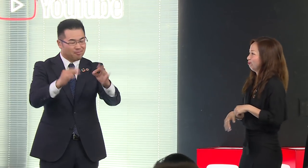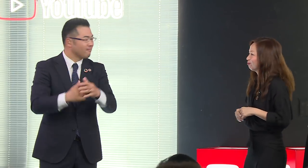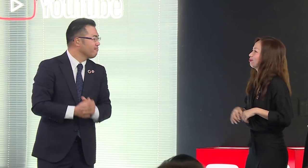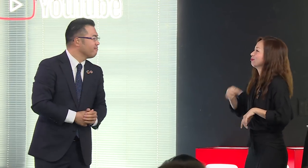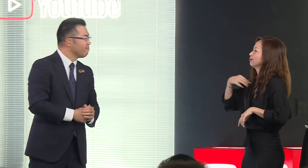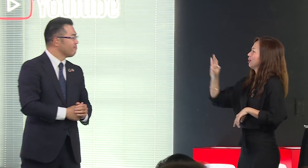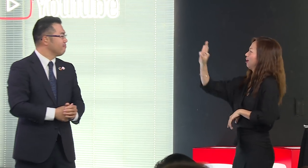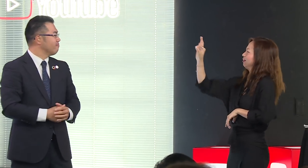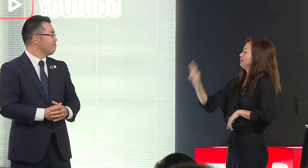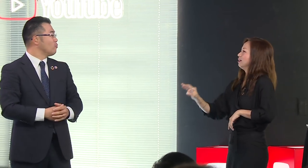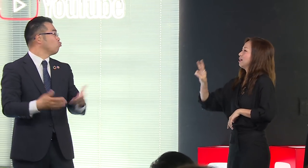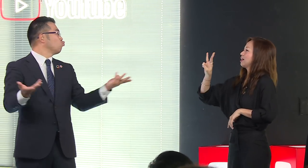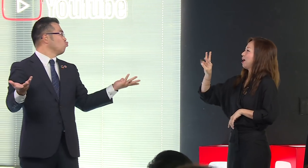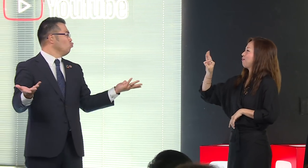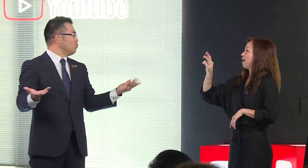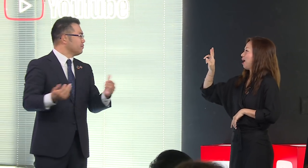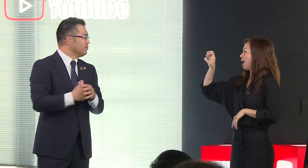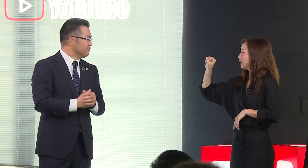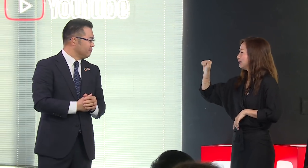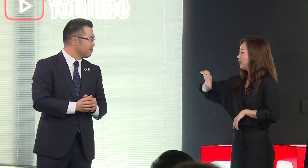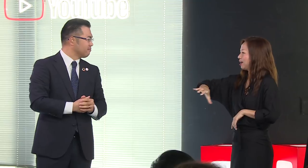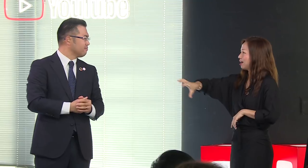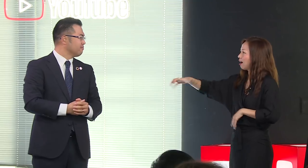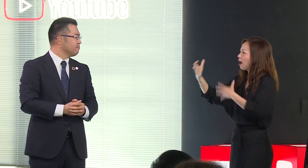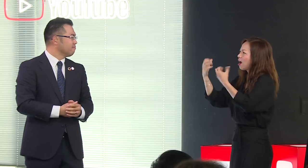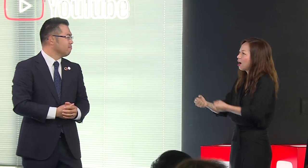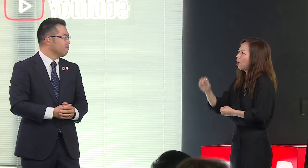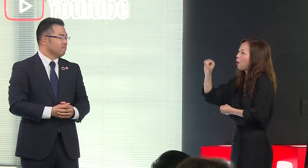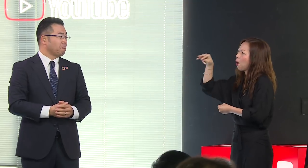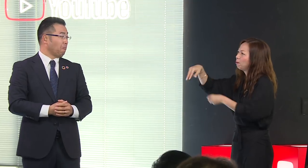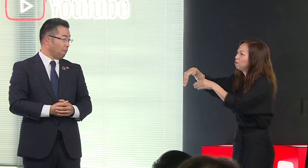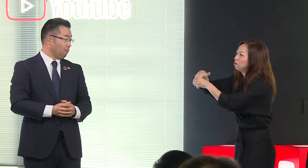have the deputy director to share some information with you. All right then. >> YASUNORI SHIMAMOTO: I